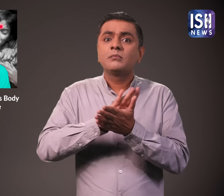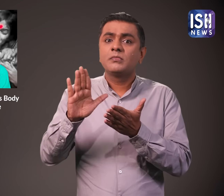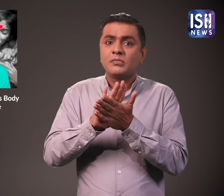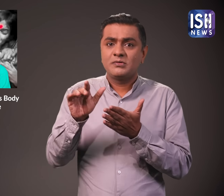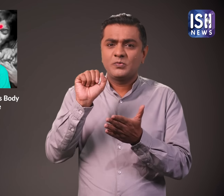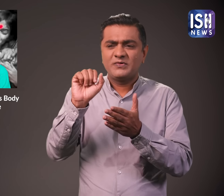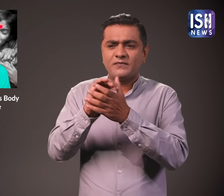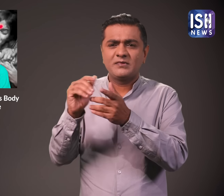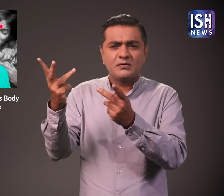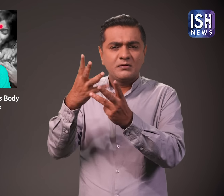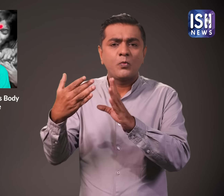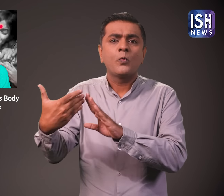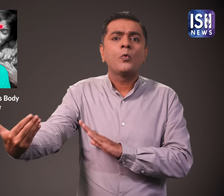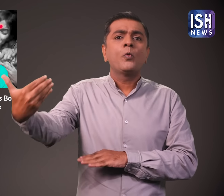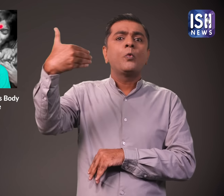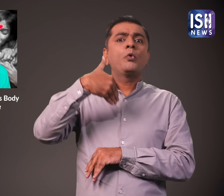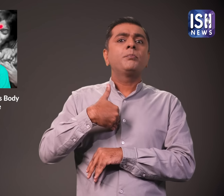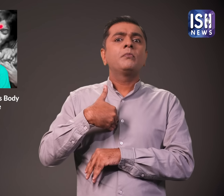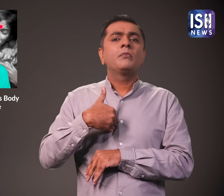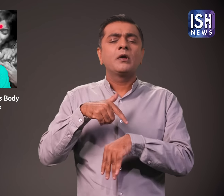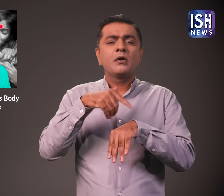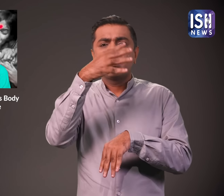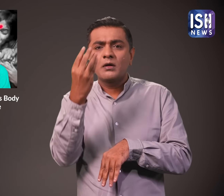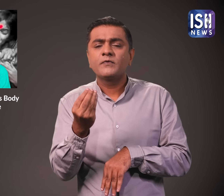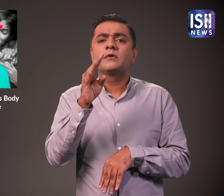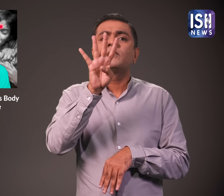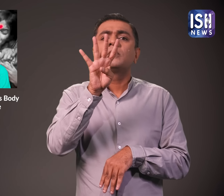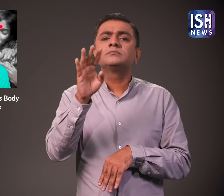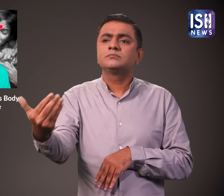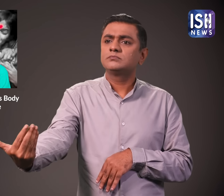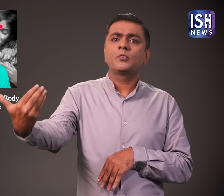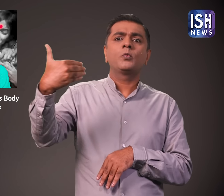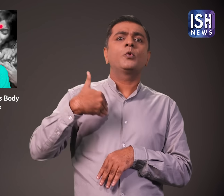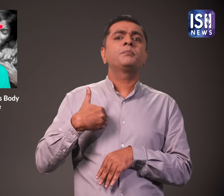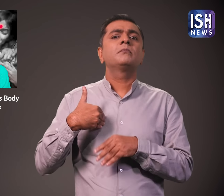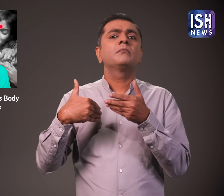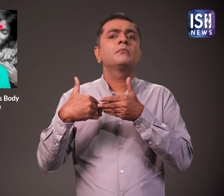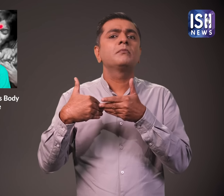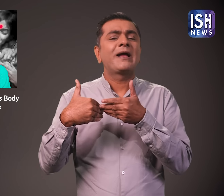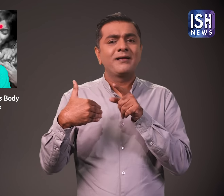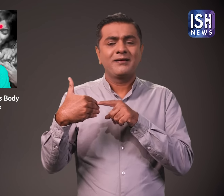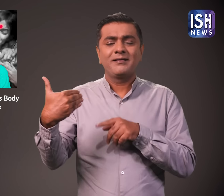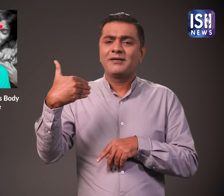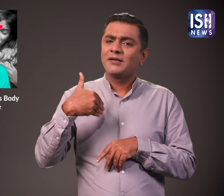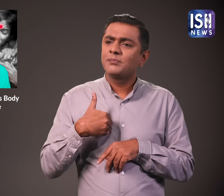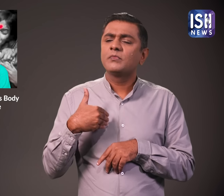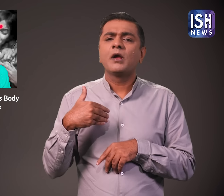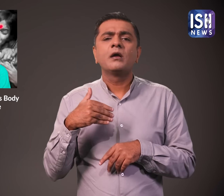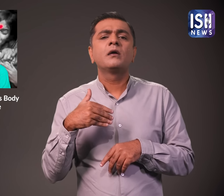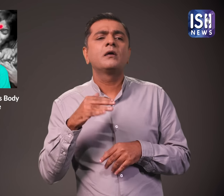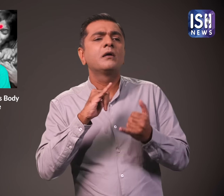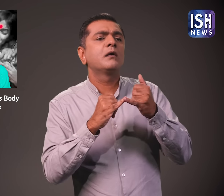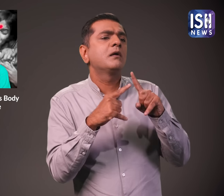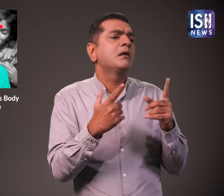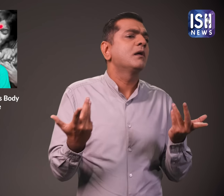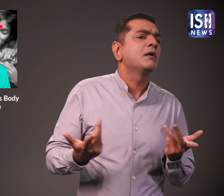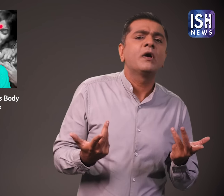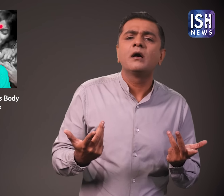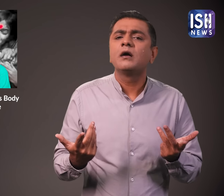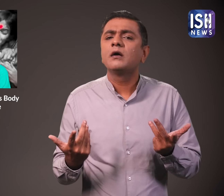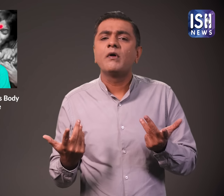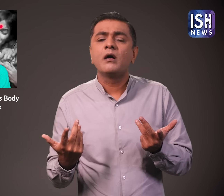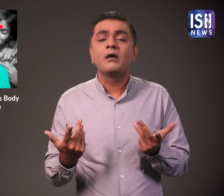Himesh and others went to Saksham’s home, asking for him, around 4pm.